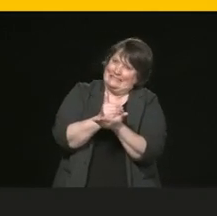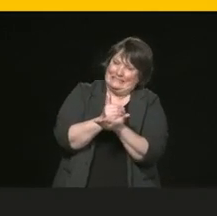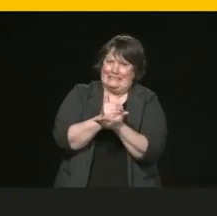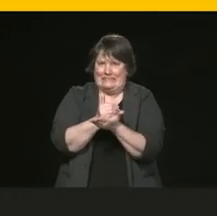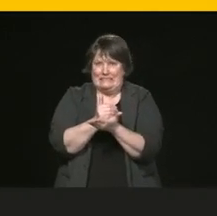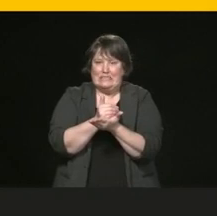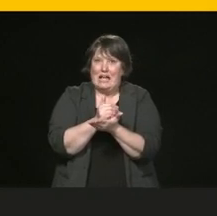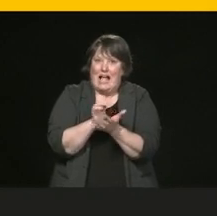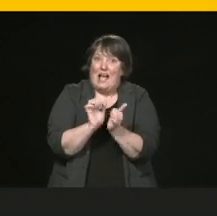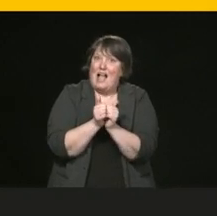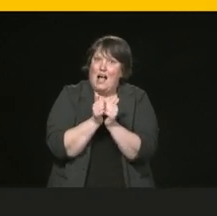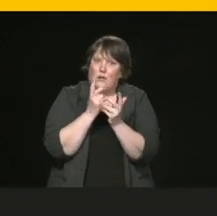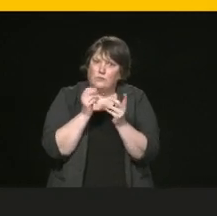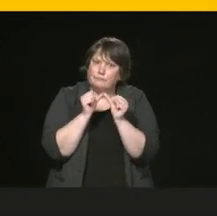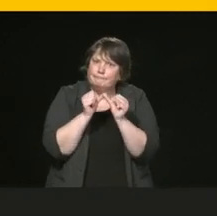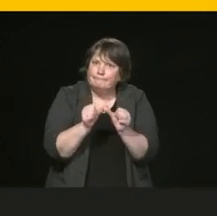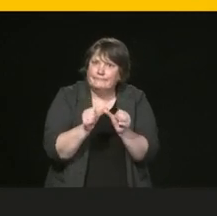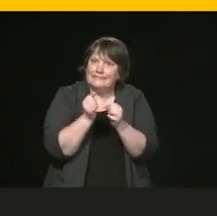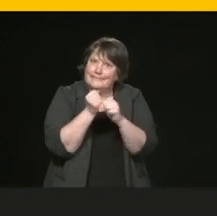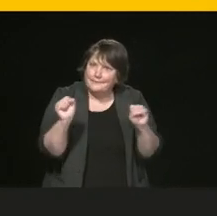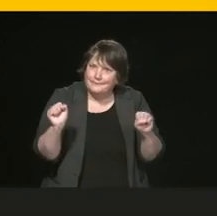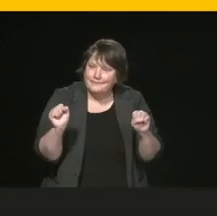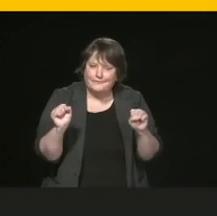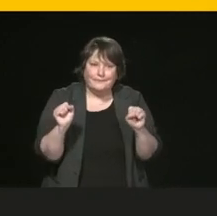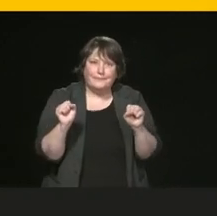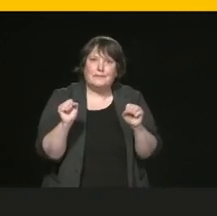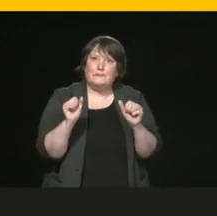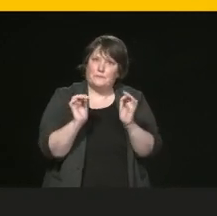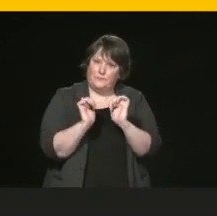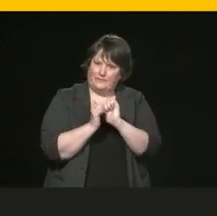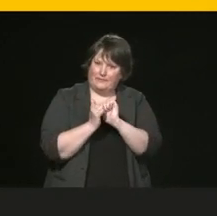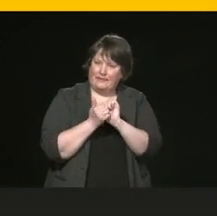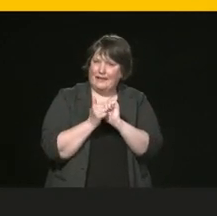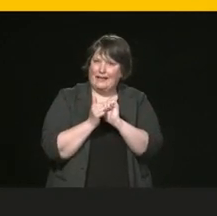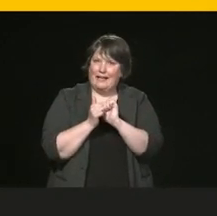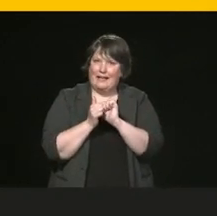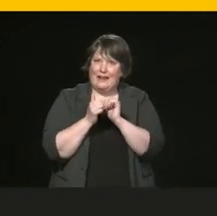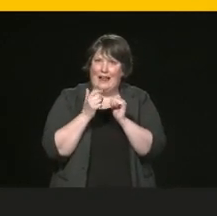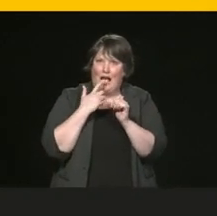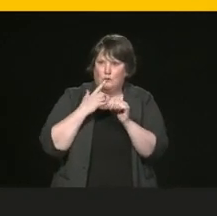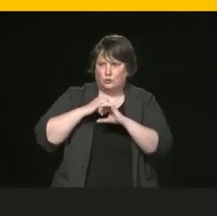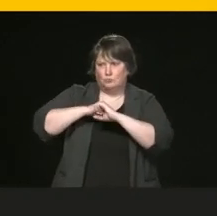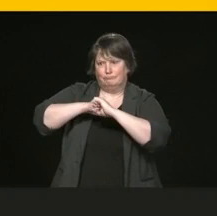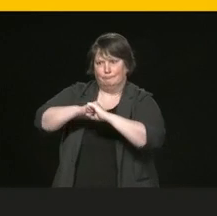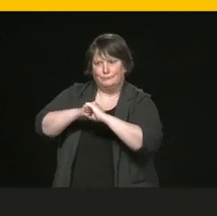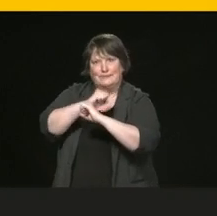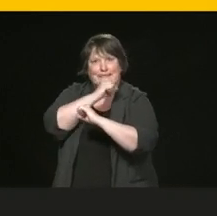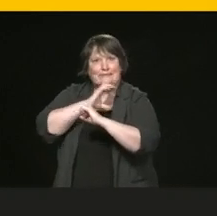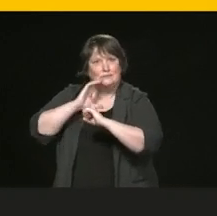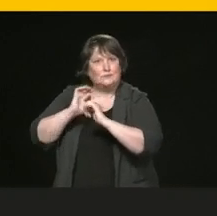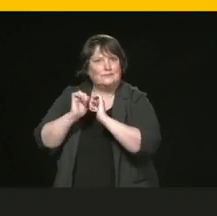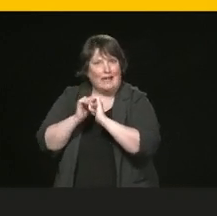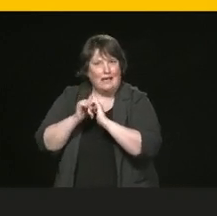DIFFICULT SITUATIONS FOR VERY